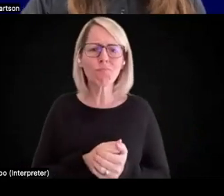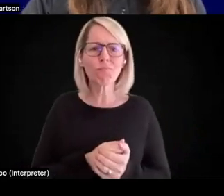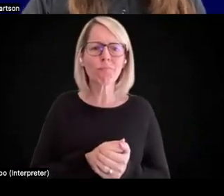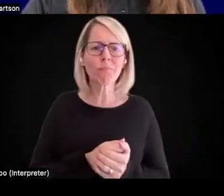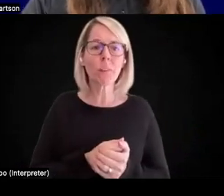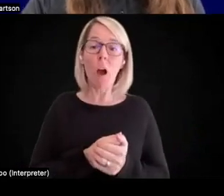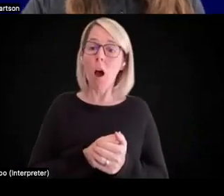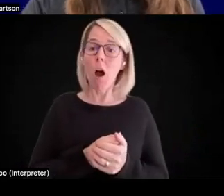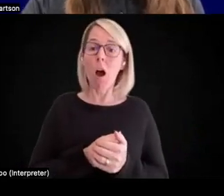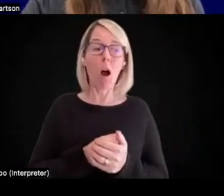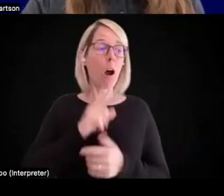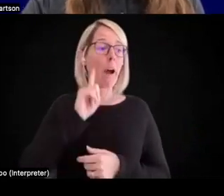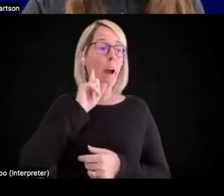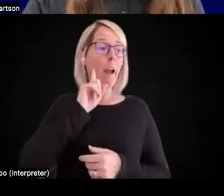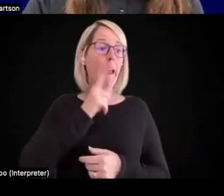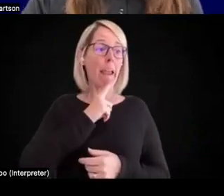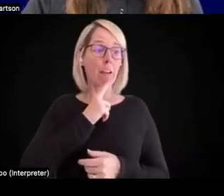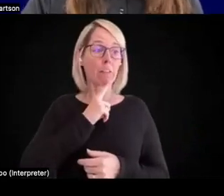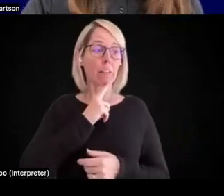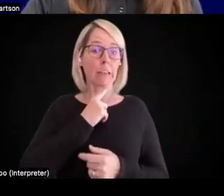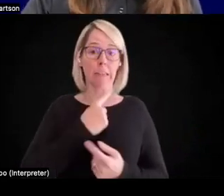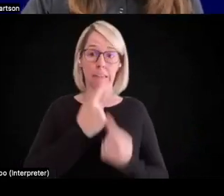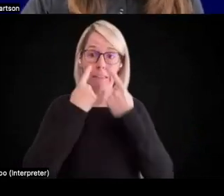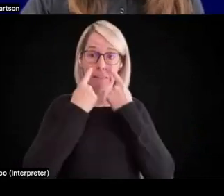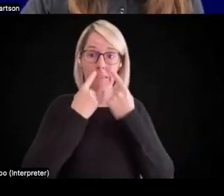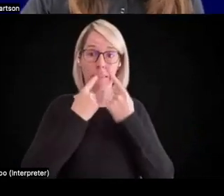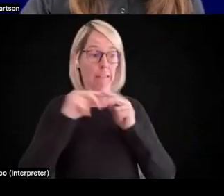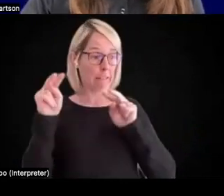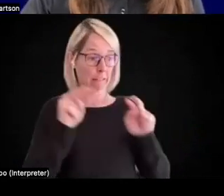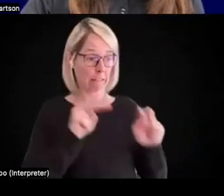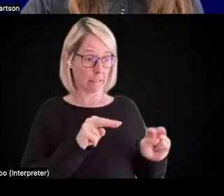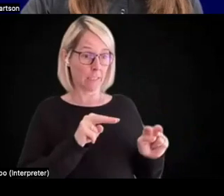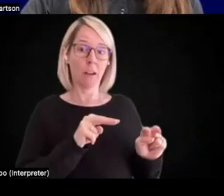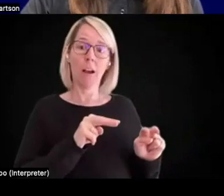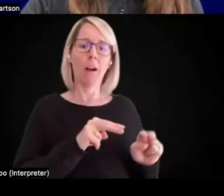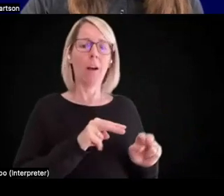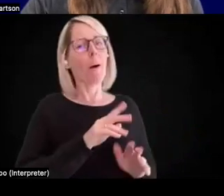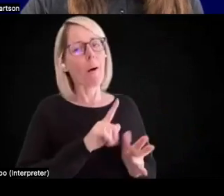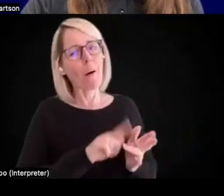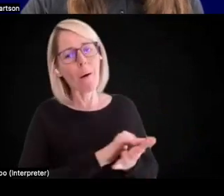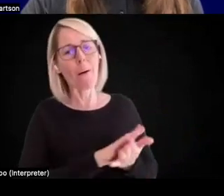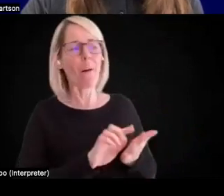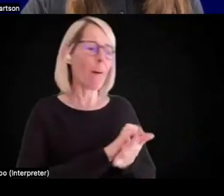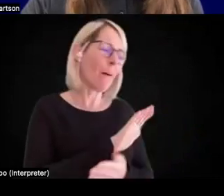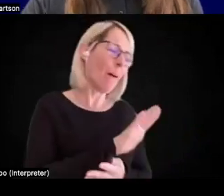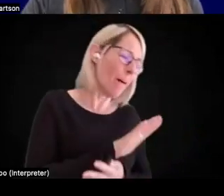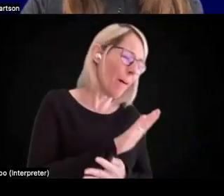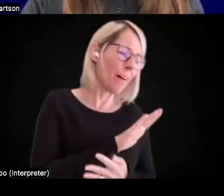hearing and sighted point of view because you have the "Oh, oh, oh" and you have the concerned look,